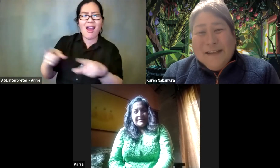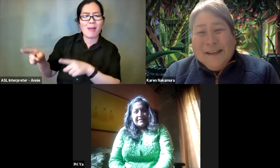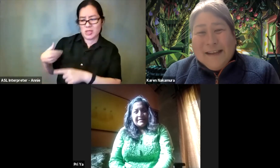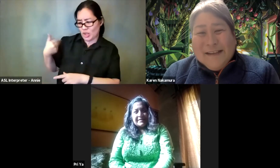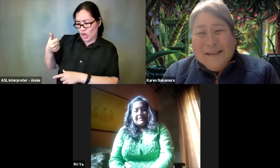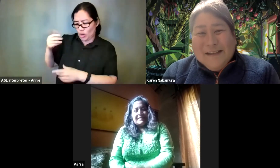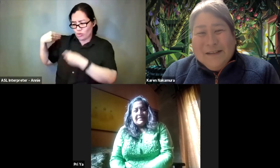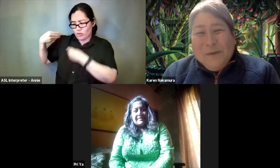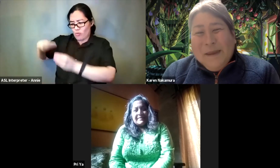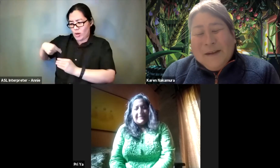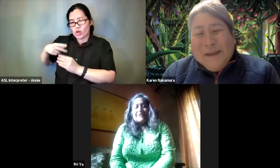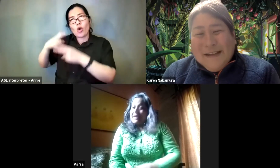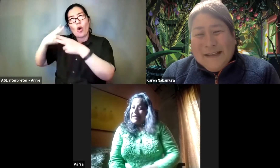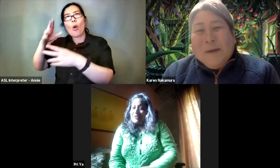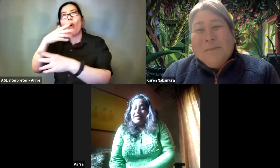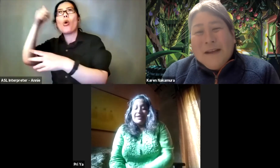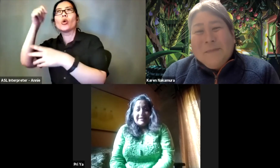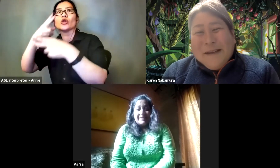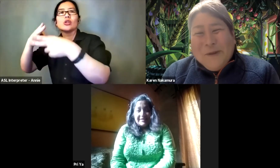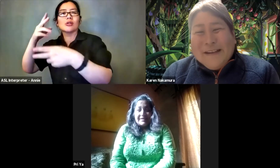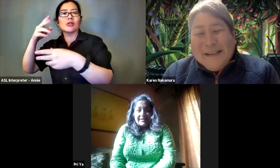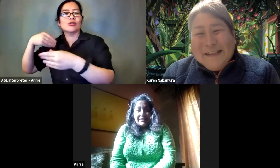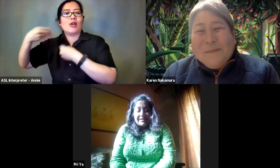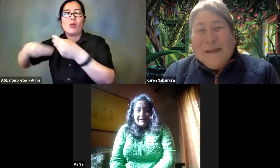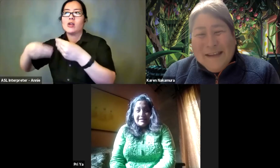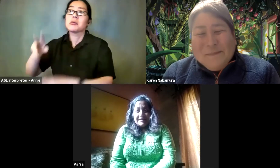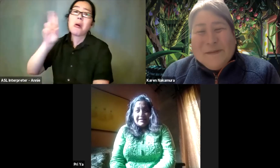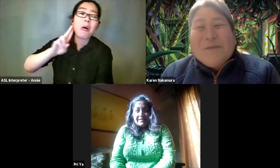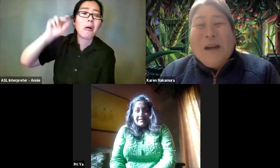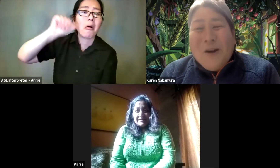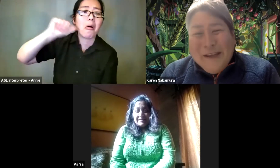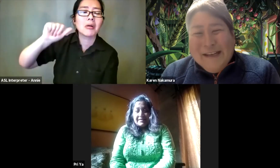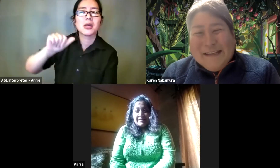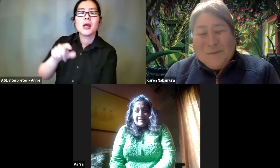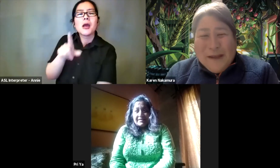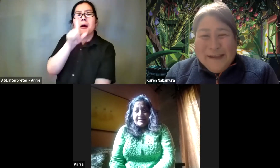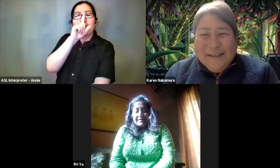that we may not be connected by blood, but we are connected, we all kin in some way.